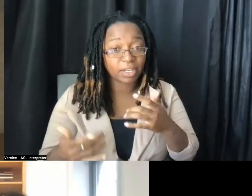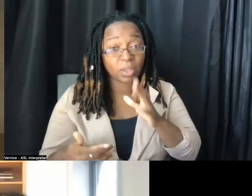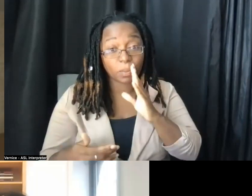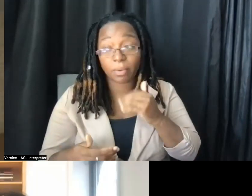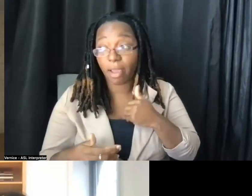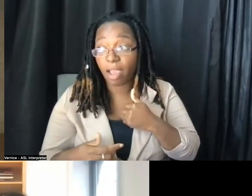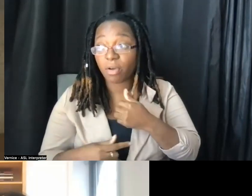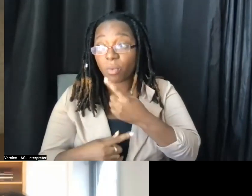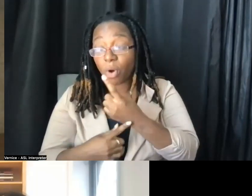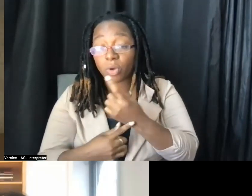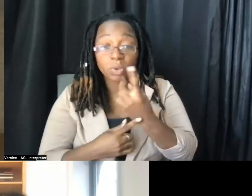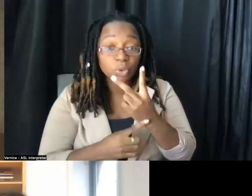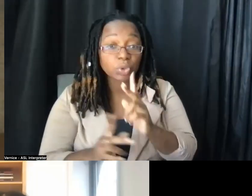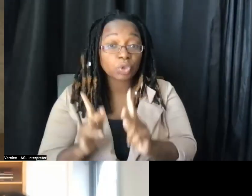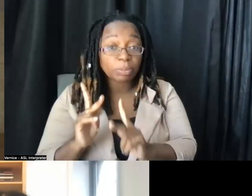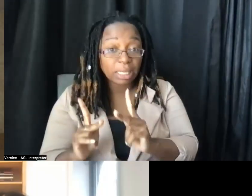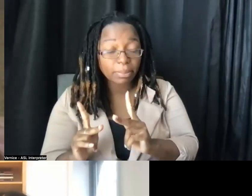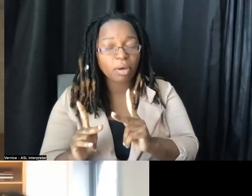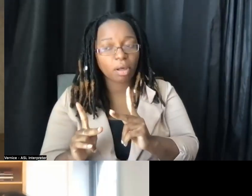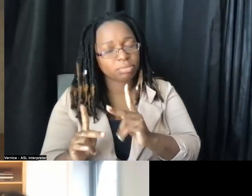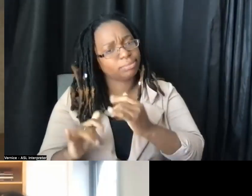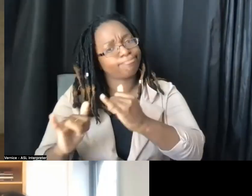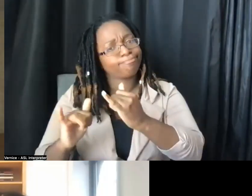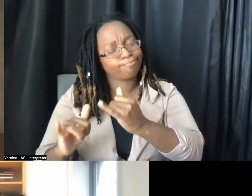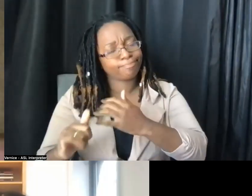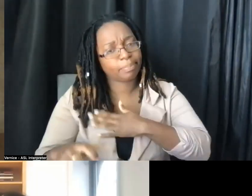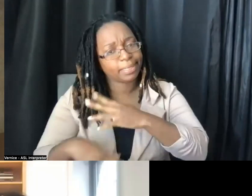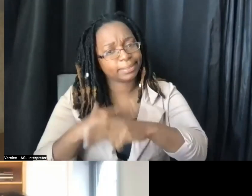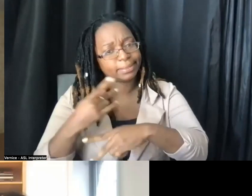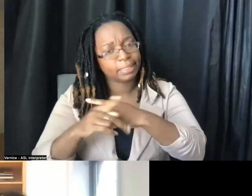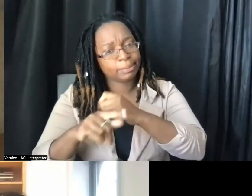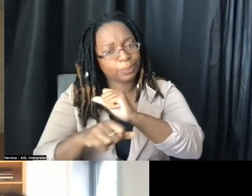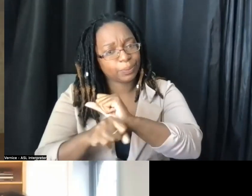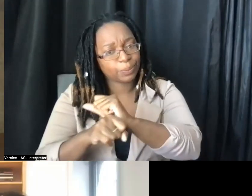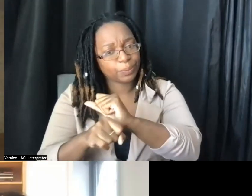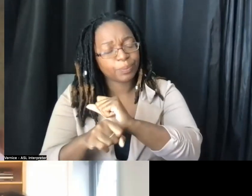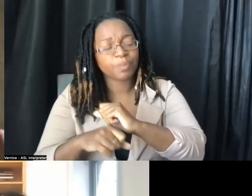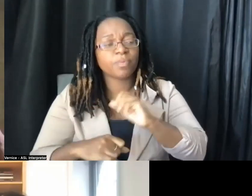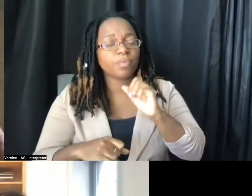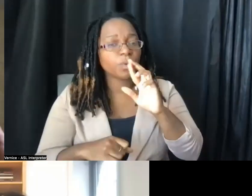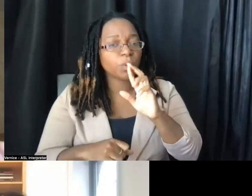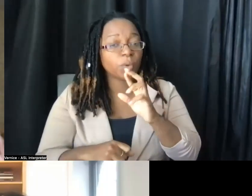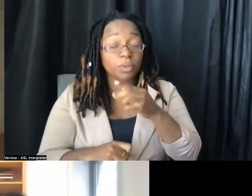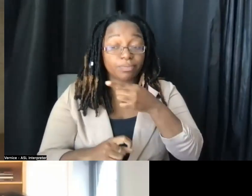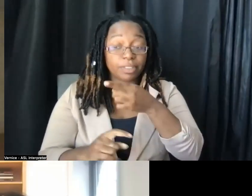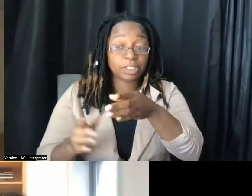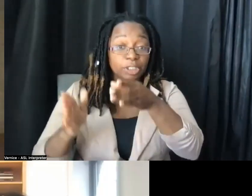course of you know, two or three events, usually one or two people actually have some sort of relevance my work.